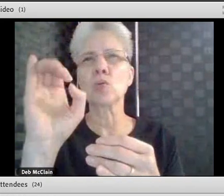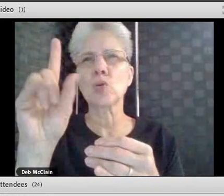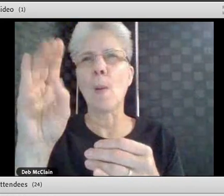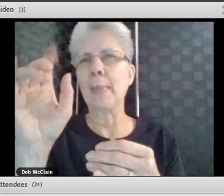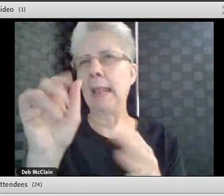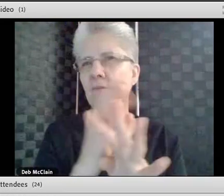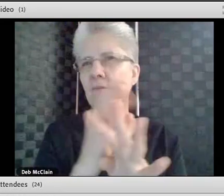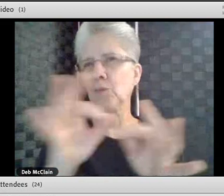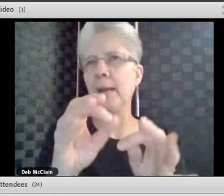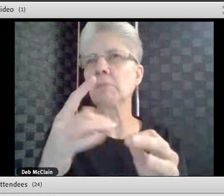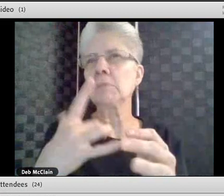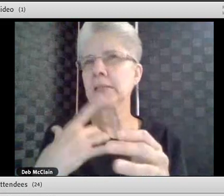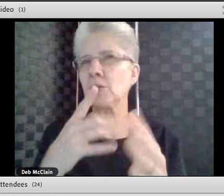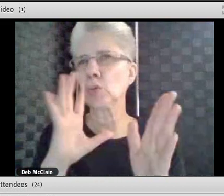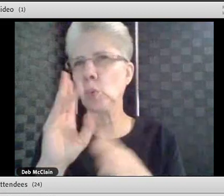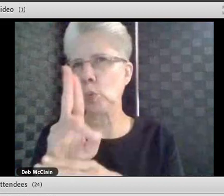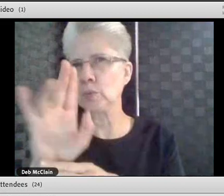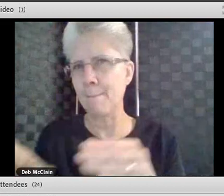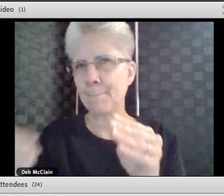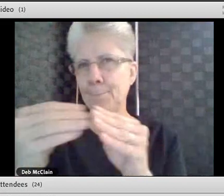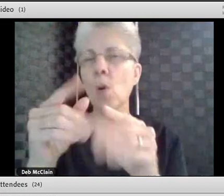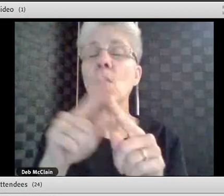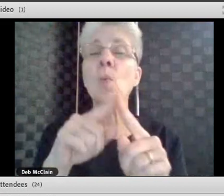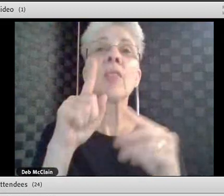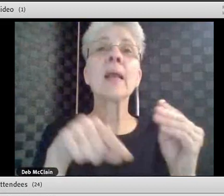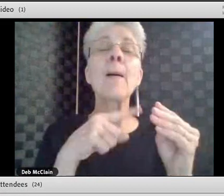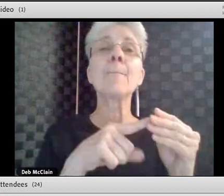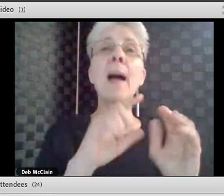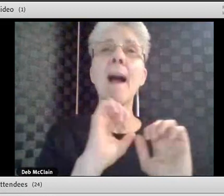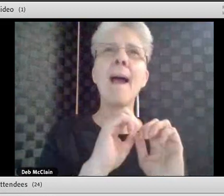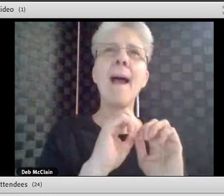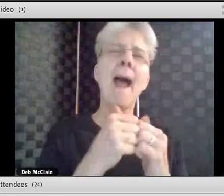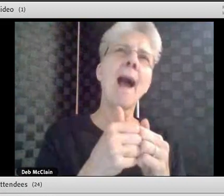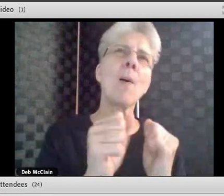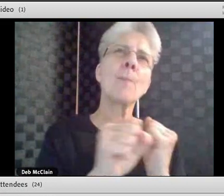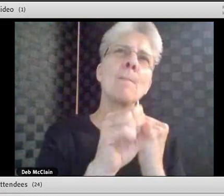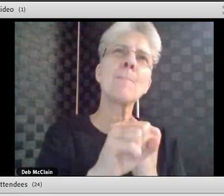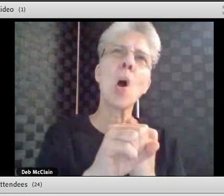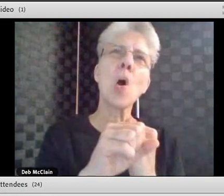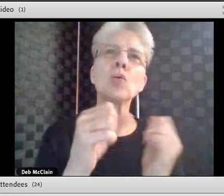We tend to go to social media and do that. And then also, when you're thinking about